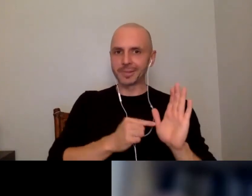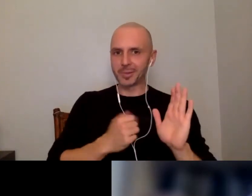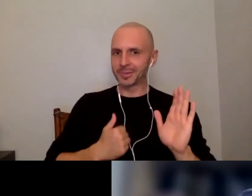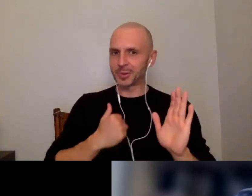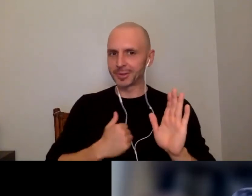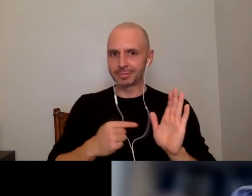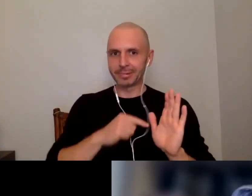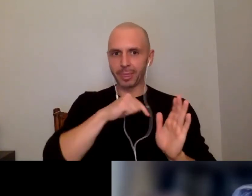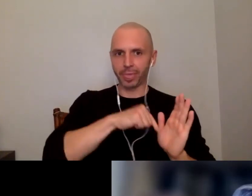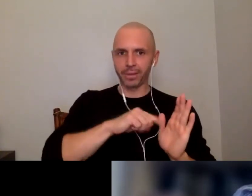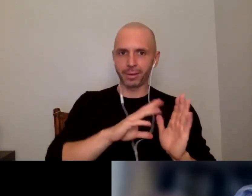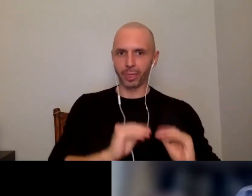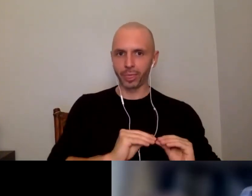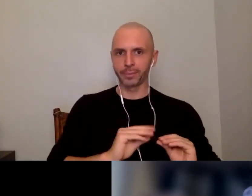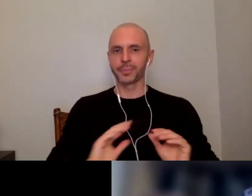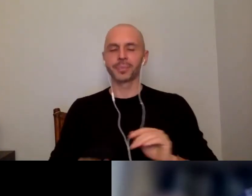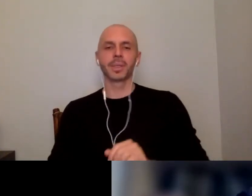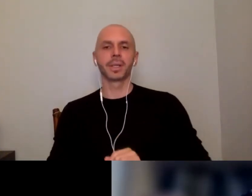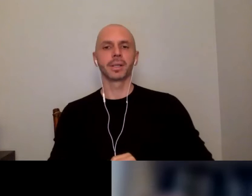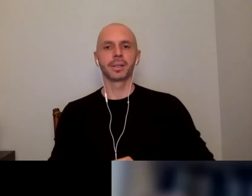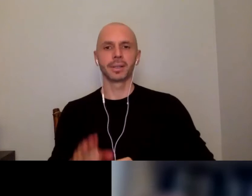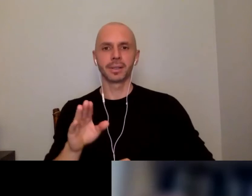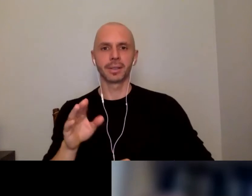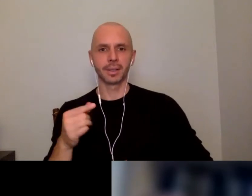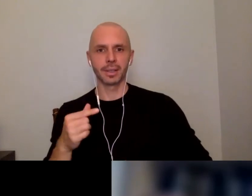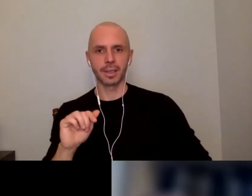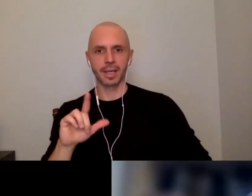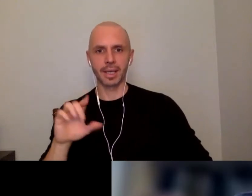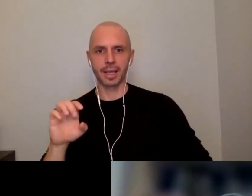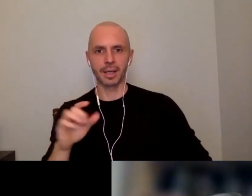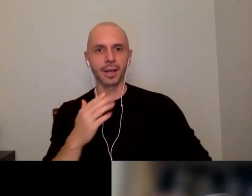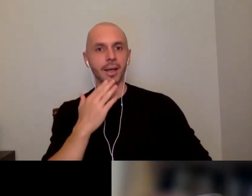anyway thank you so much Dana i think we're gonna wrap up so i'm also gonna show the beautiful i